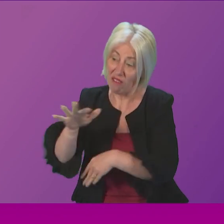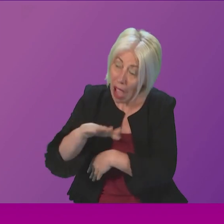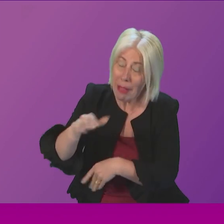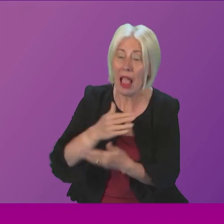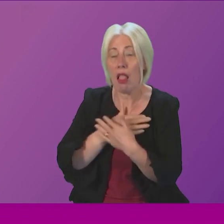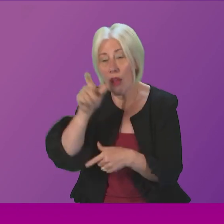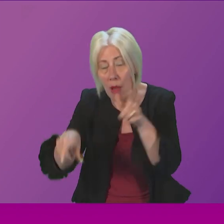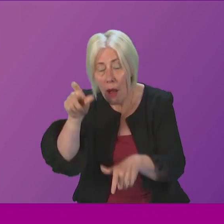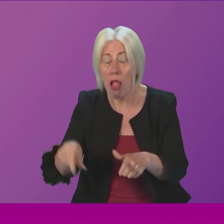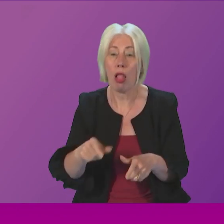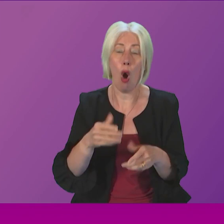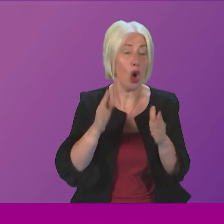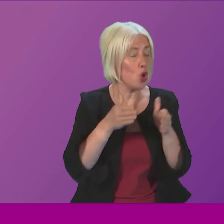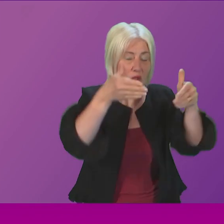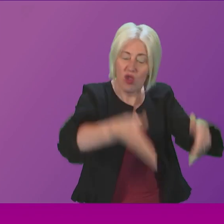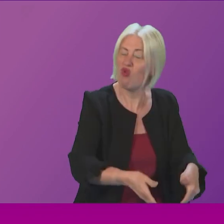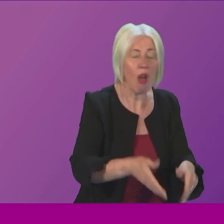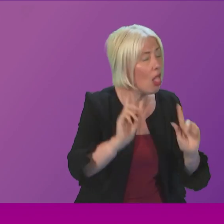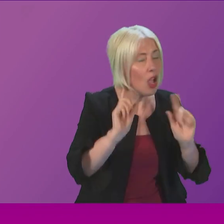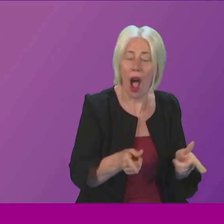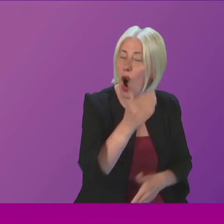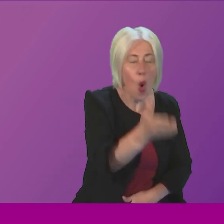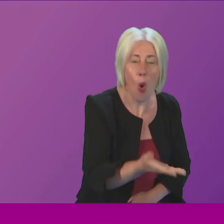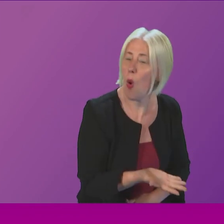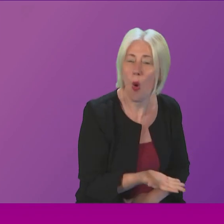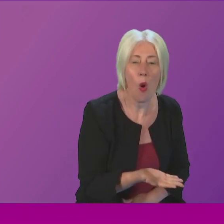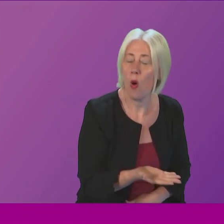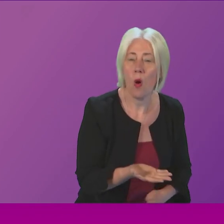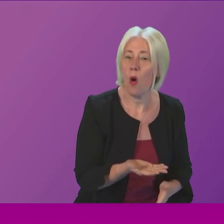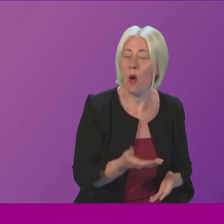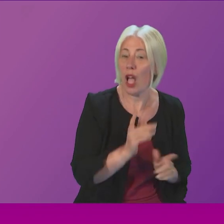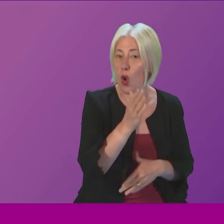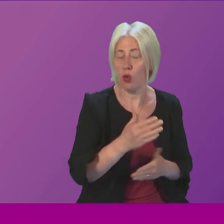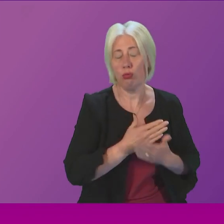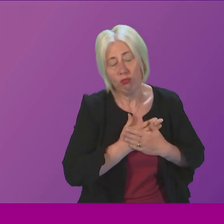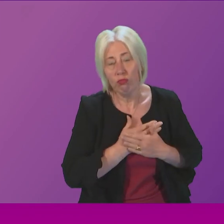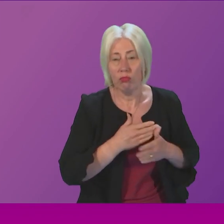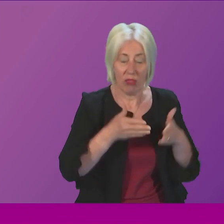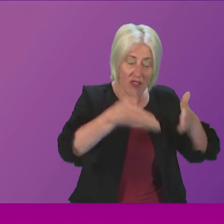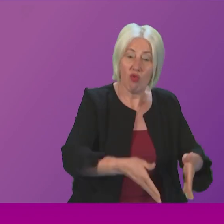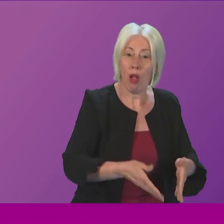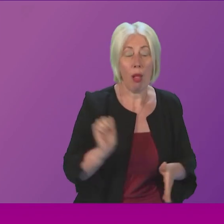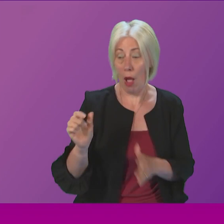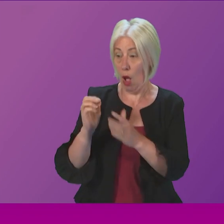should not be shouting this down. When people could not attend the funeral of a loved one, Boris Johnson was breaking the